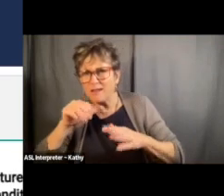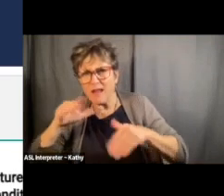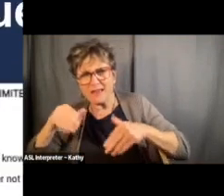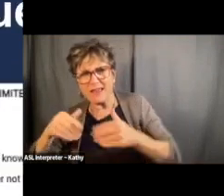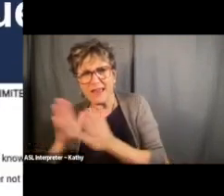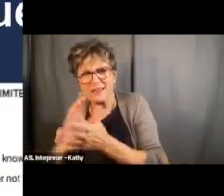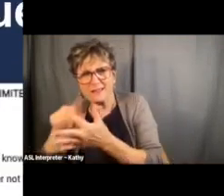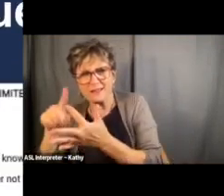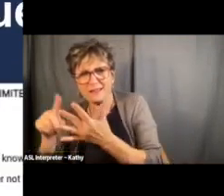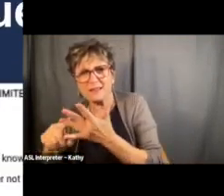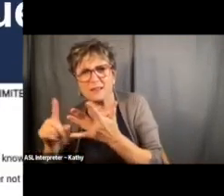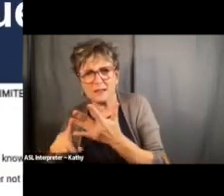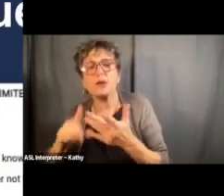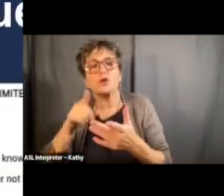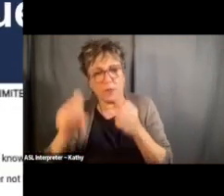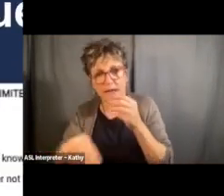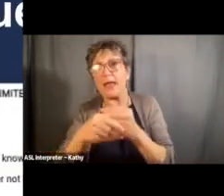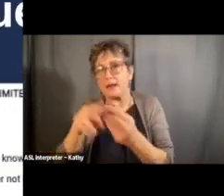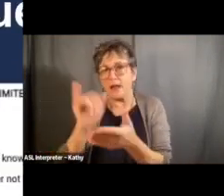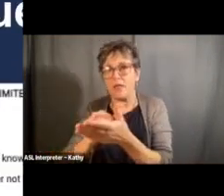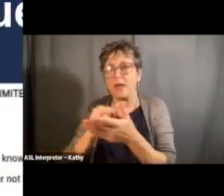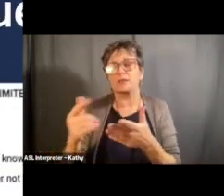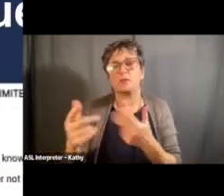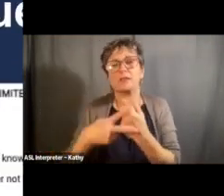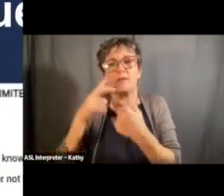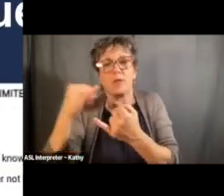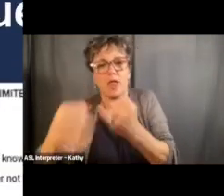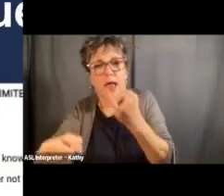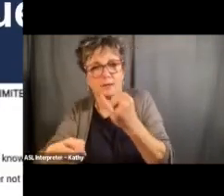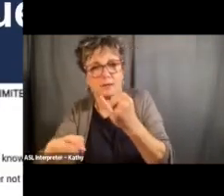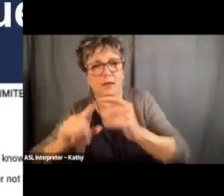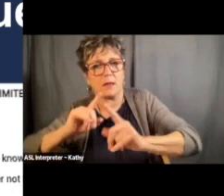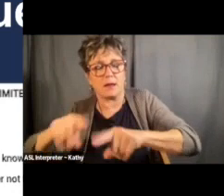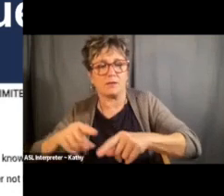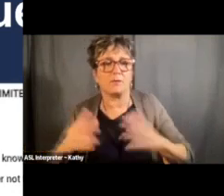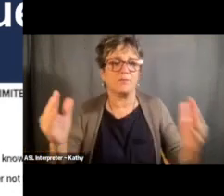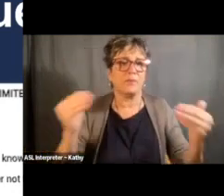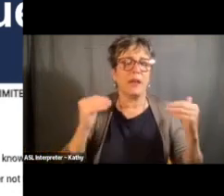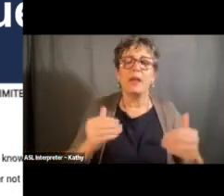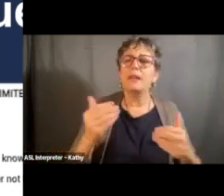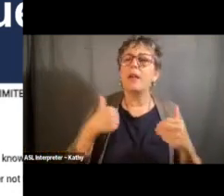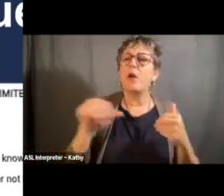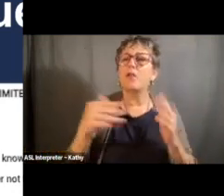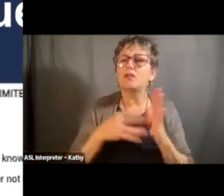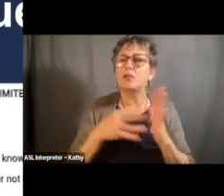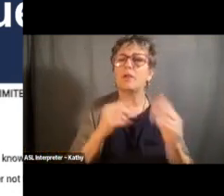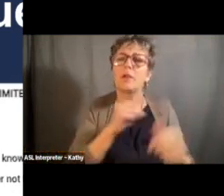one last. We have a Quality of Life survey and some of the questions will ask about the last 30 days,